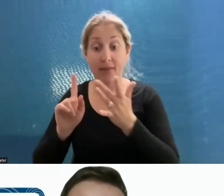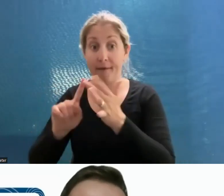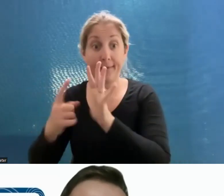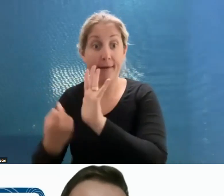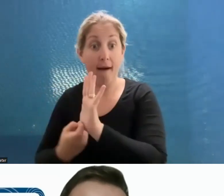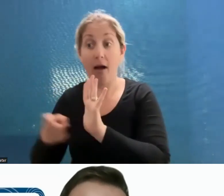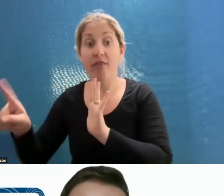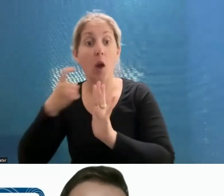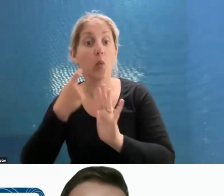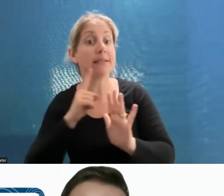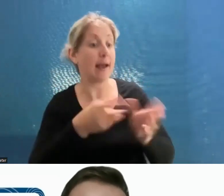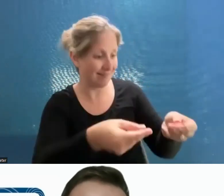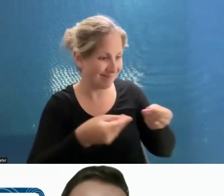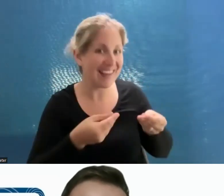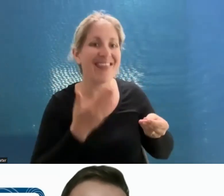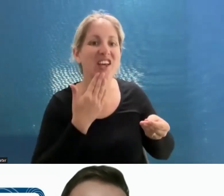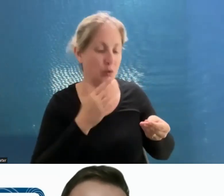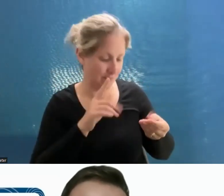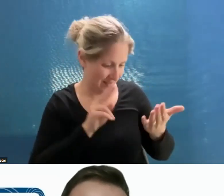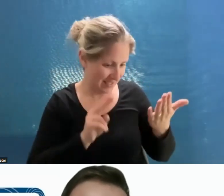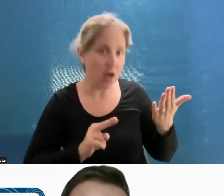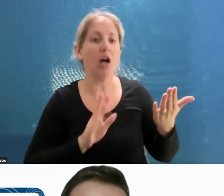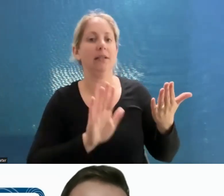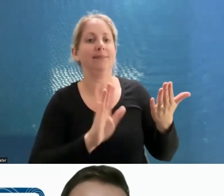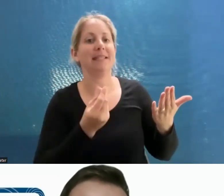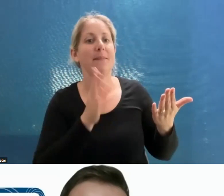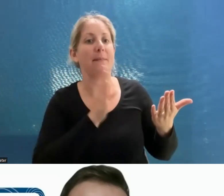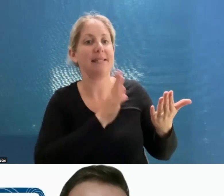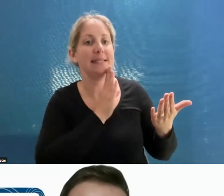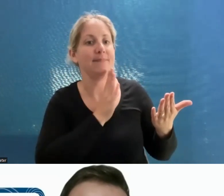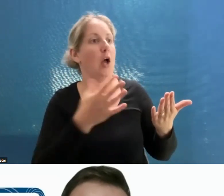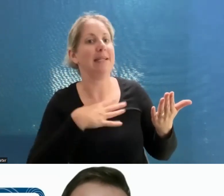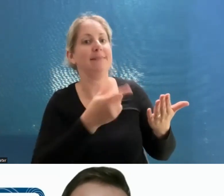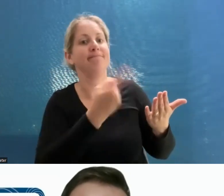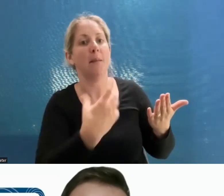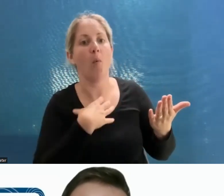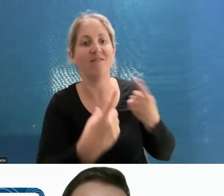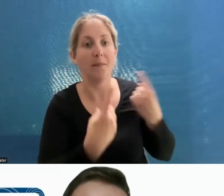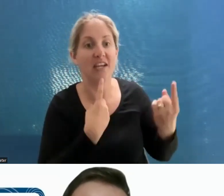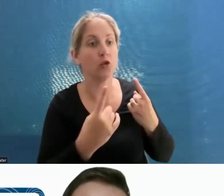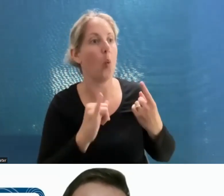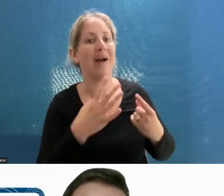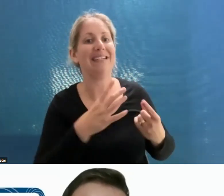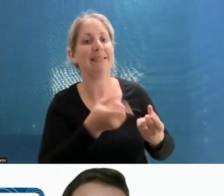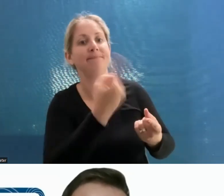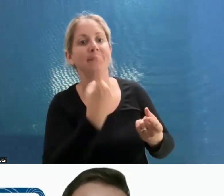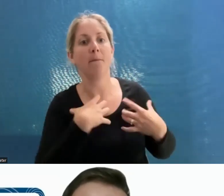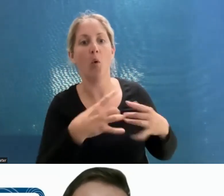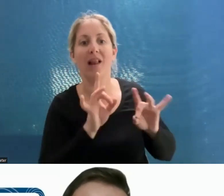an additional bit of information that needs to be clarified by either party during the Independent Expert Review.